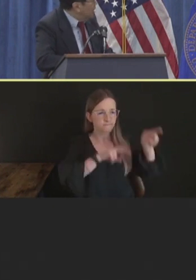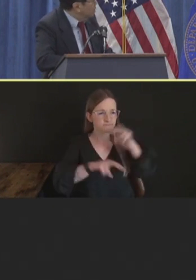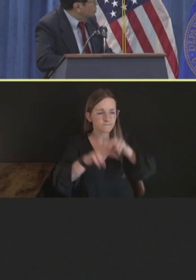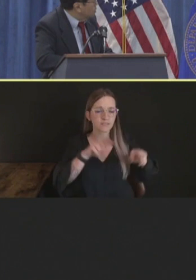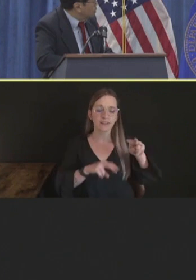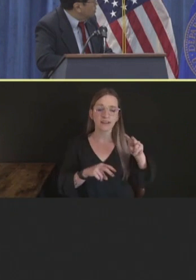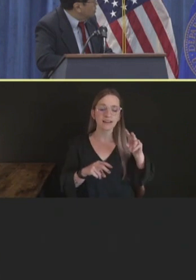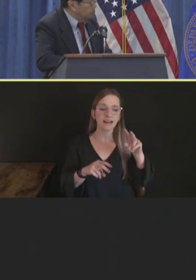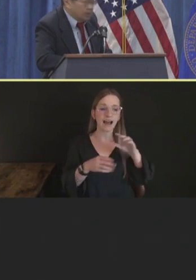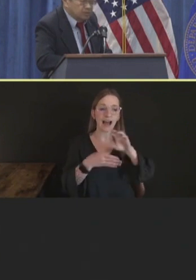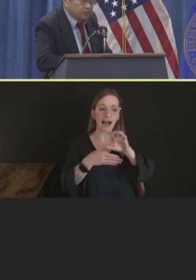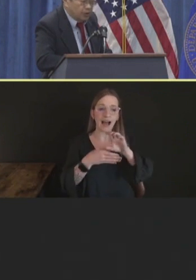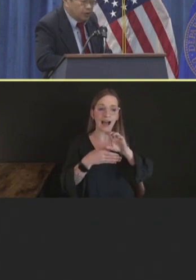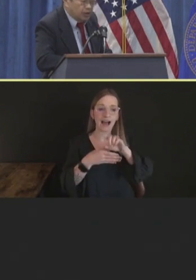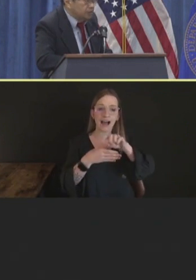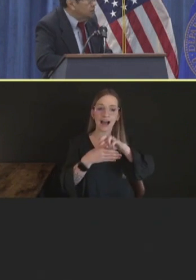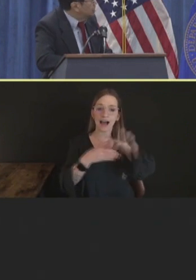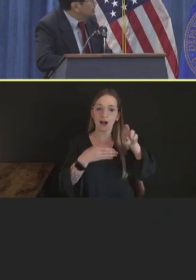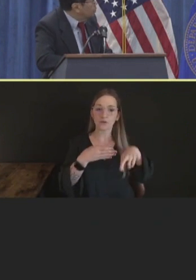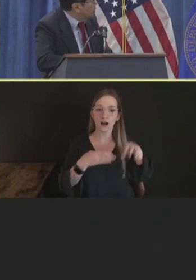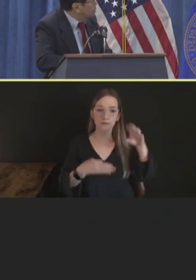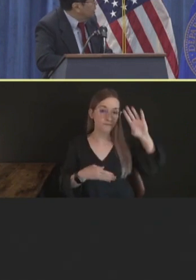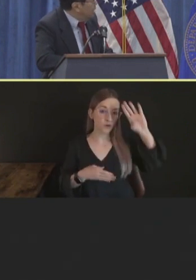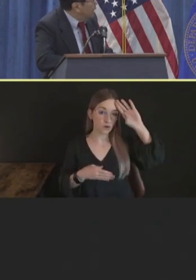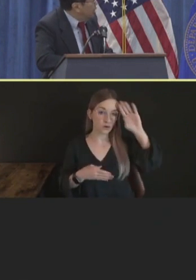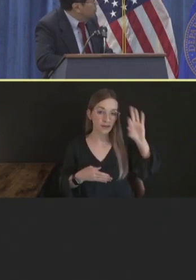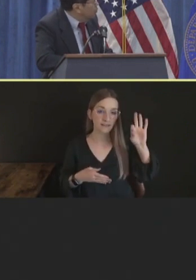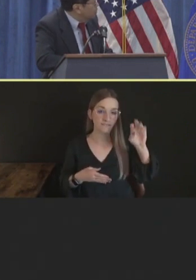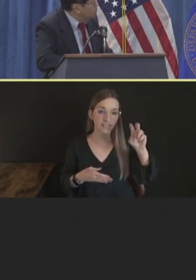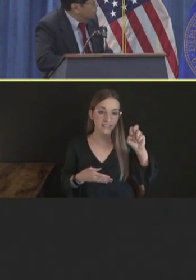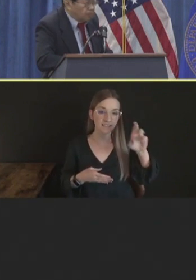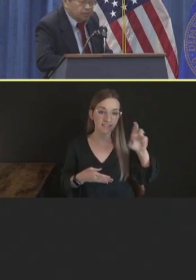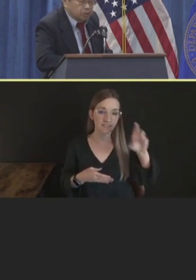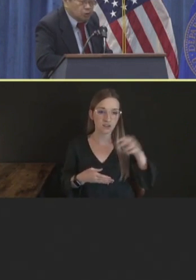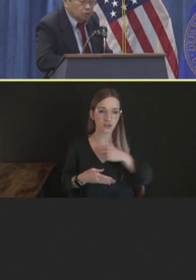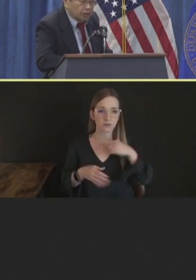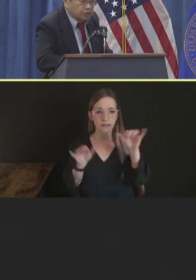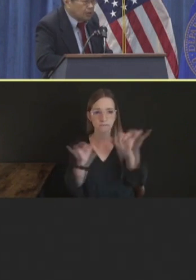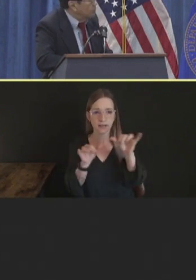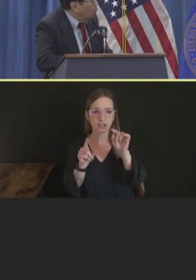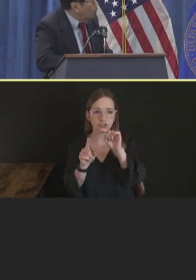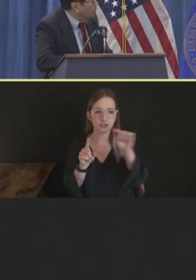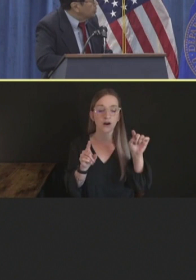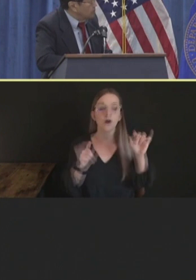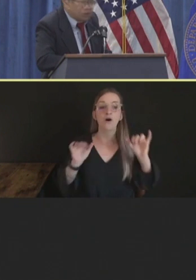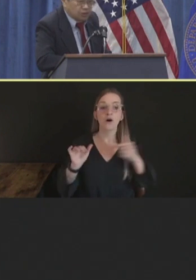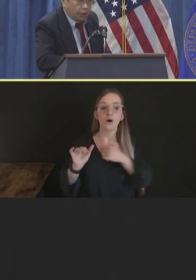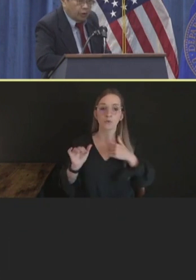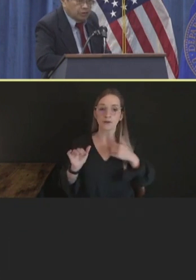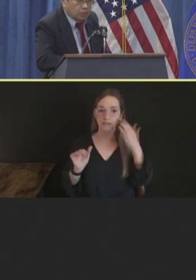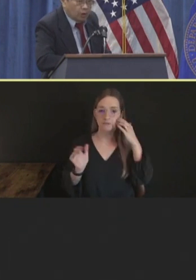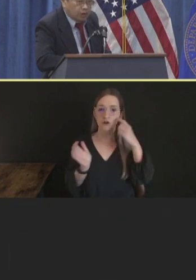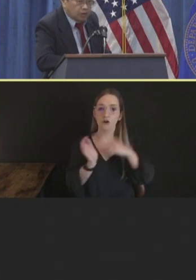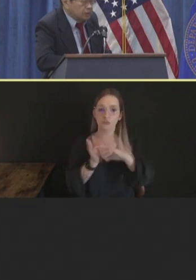There was measurements sometimes in Fahrenheit and centigrade, where the thermometer was placed, some orally, some axillary, some rectally.